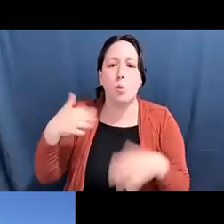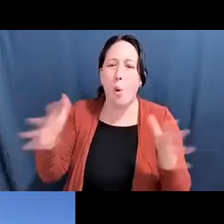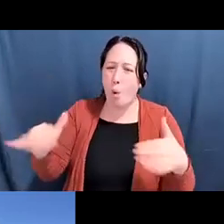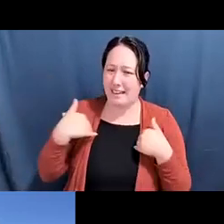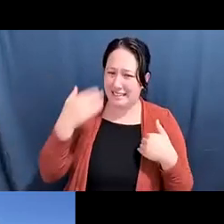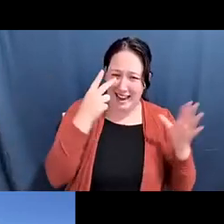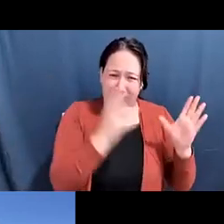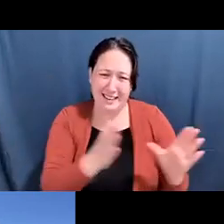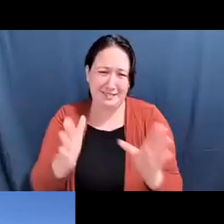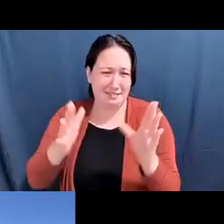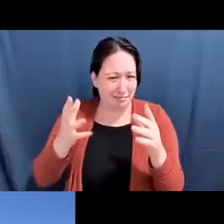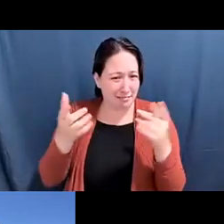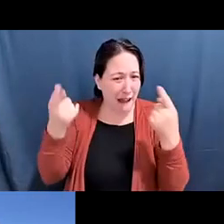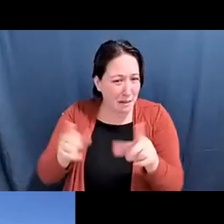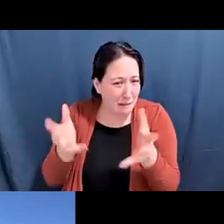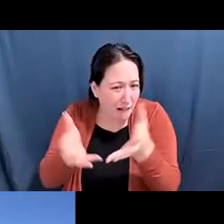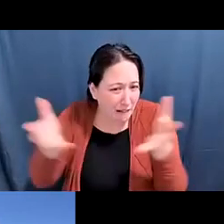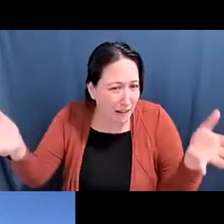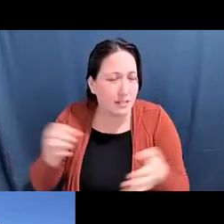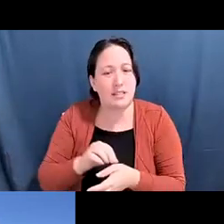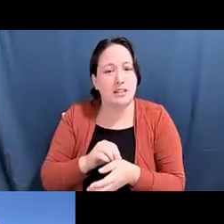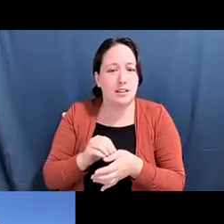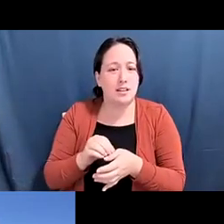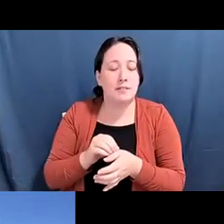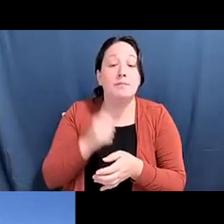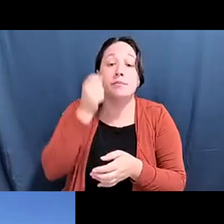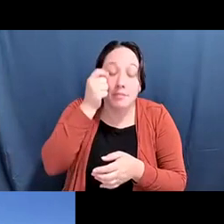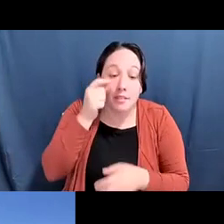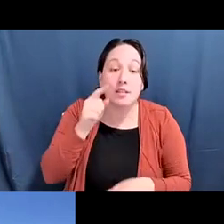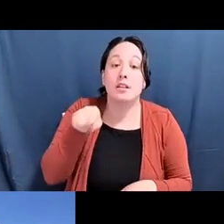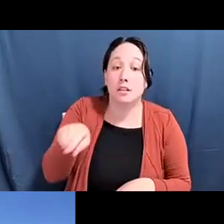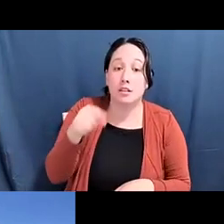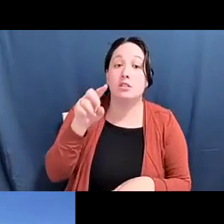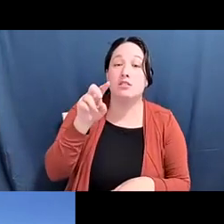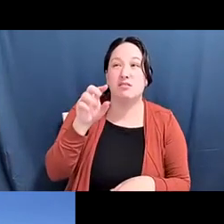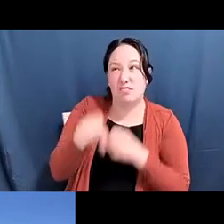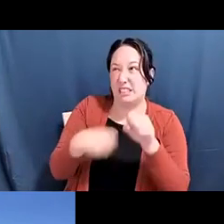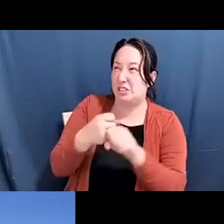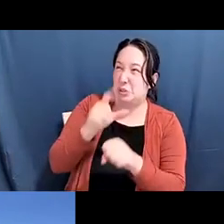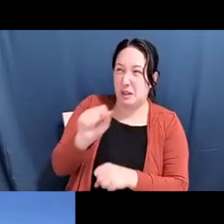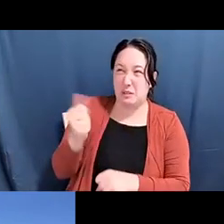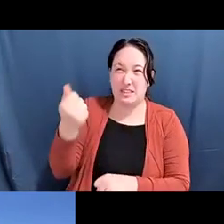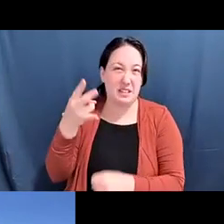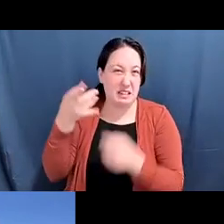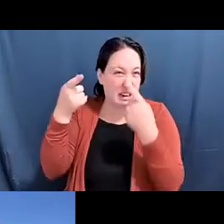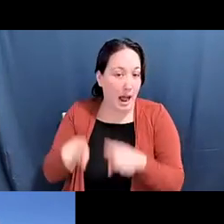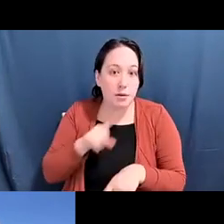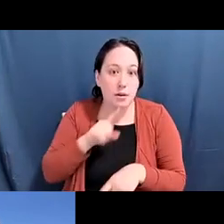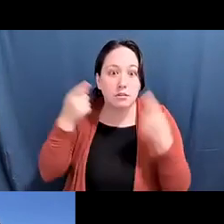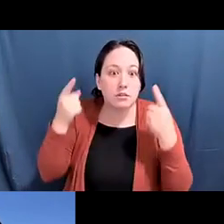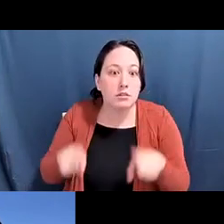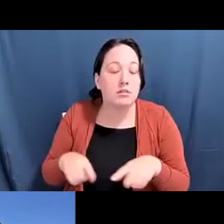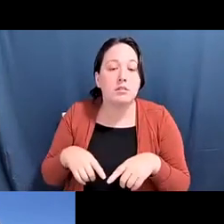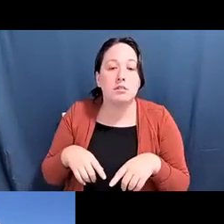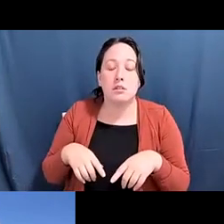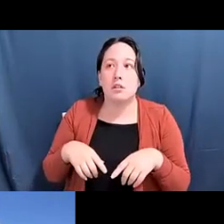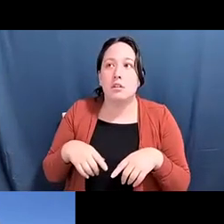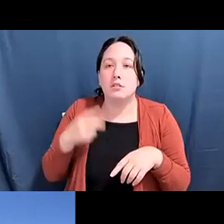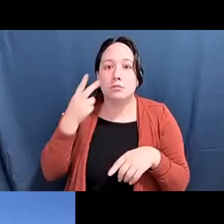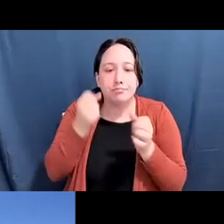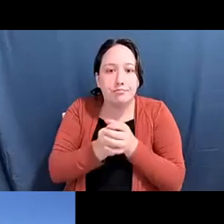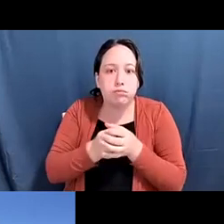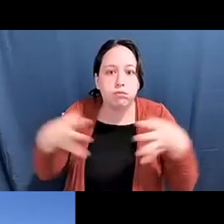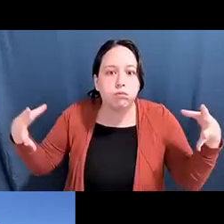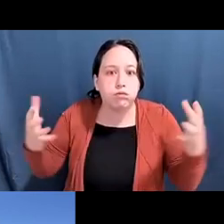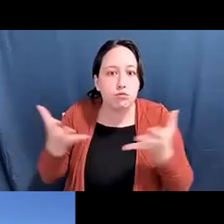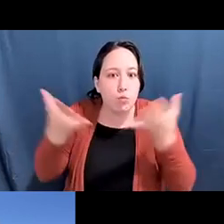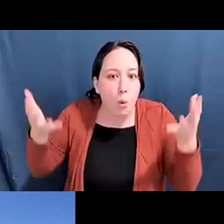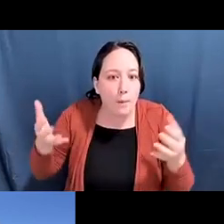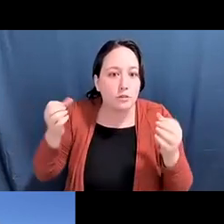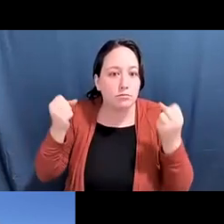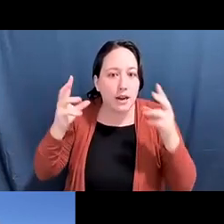Diane Fujino: But during the whole... this is about 2017... this whole period in which there was an explosion of activism, right, in response to police killings,